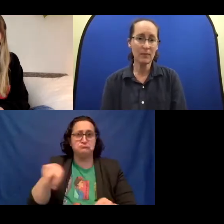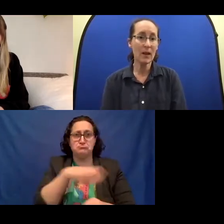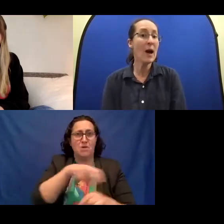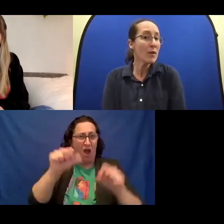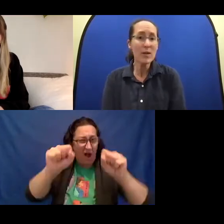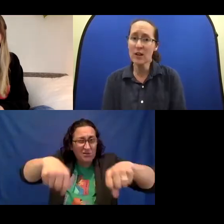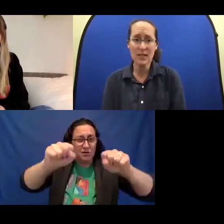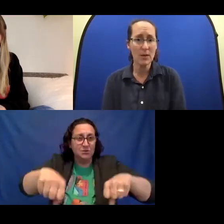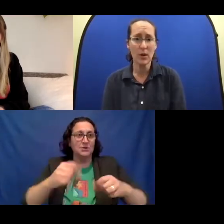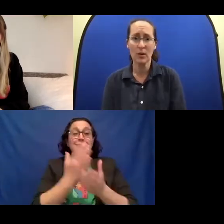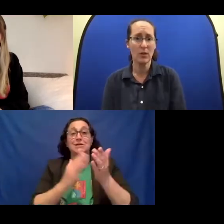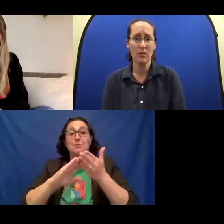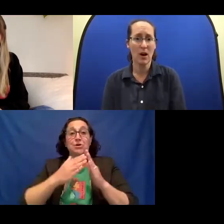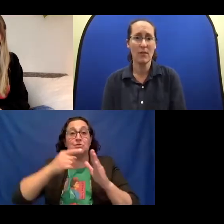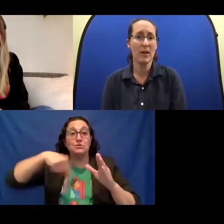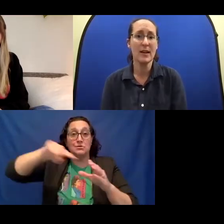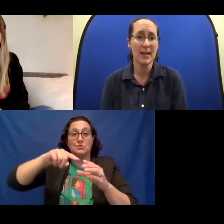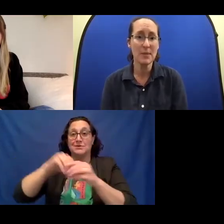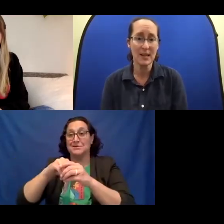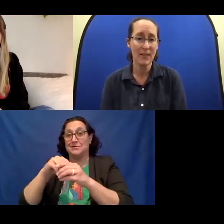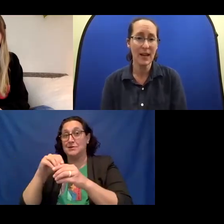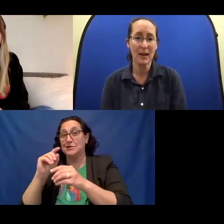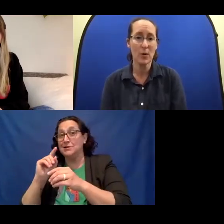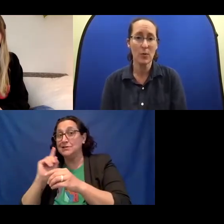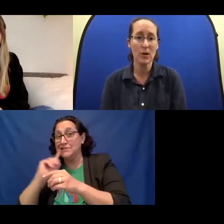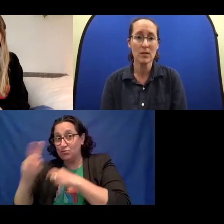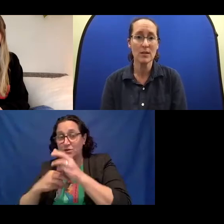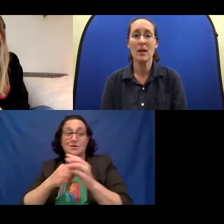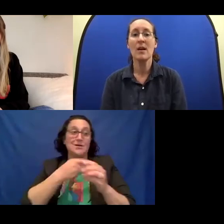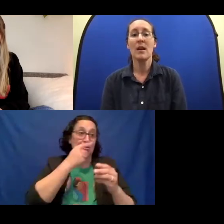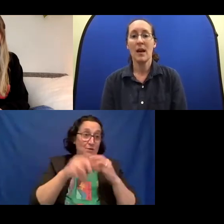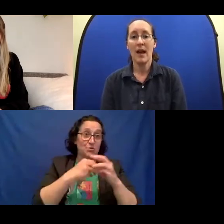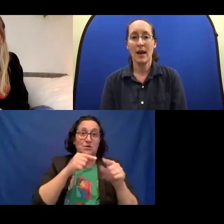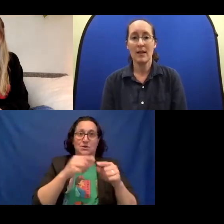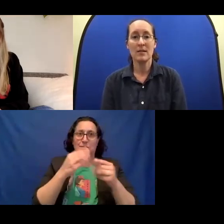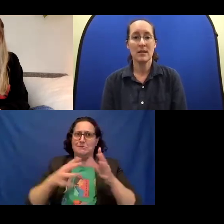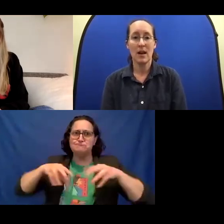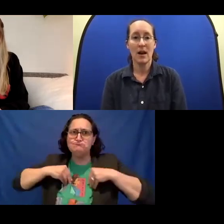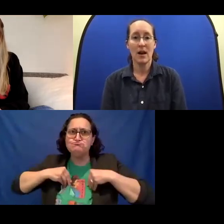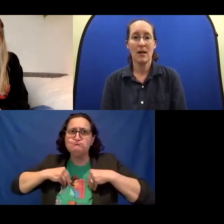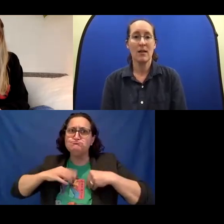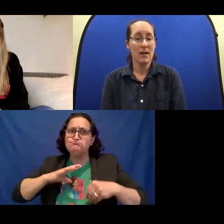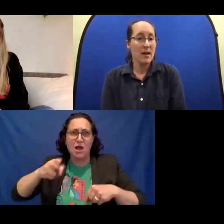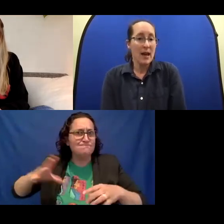however there are some who are very adept at navigating both worlds. And